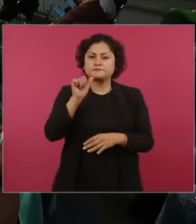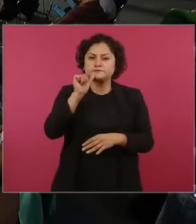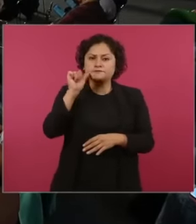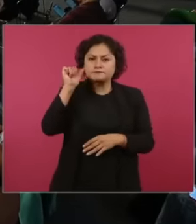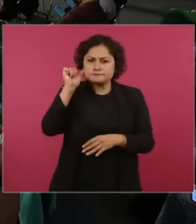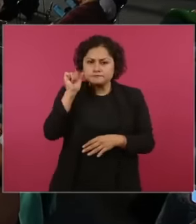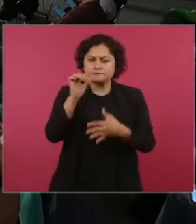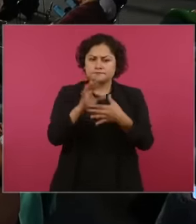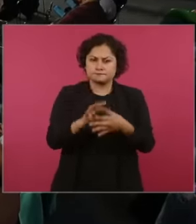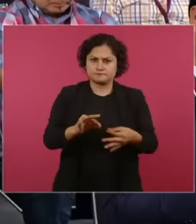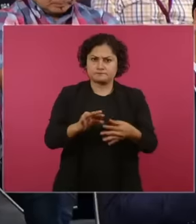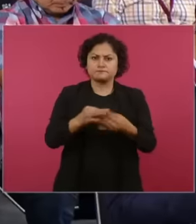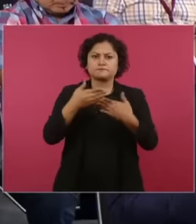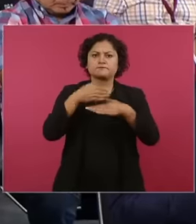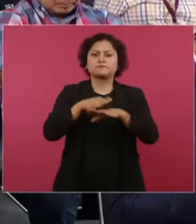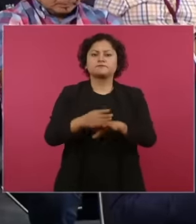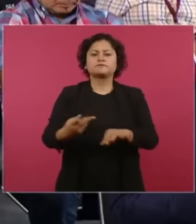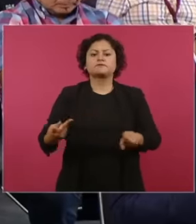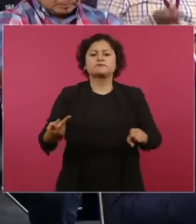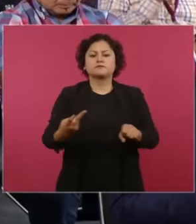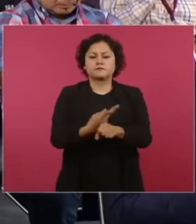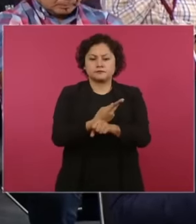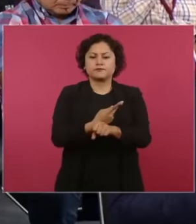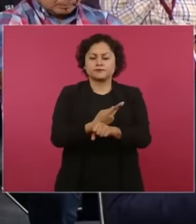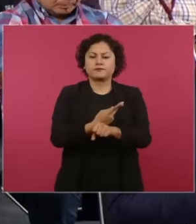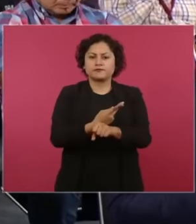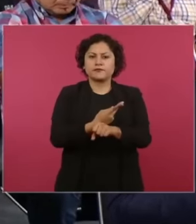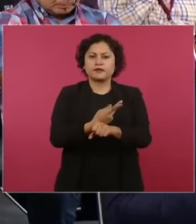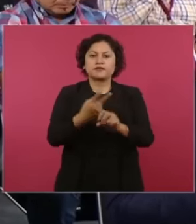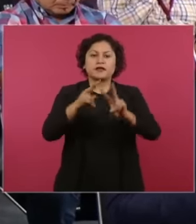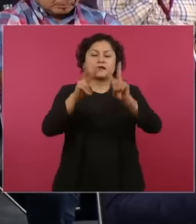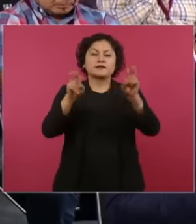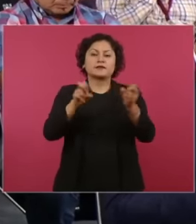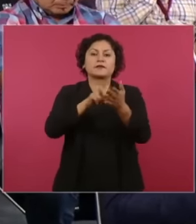State Department on Human Rights for the Mexico case.